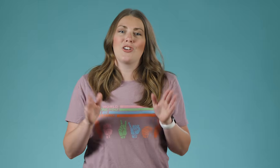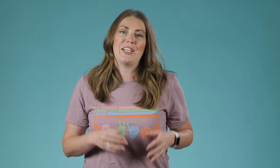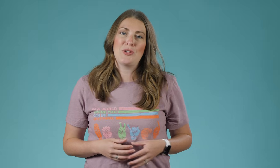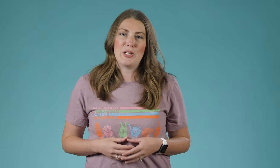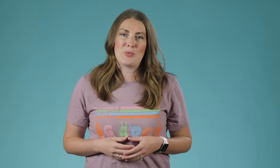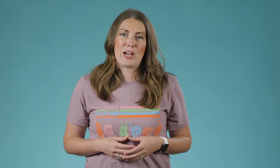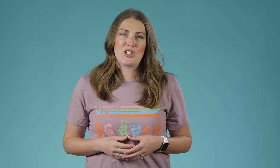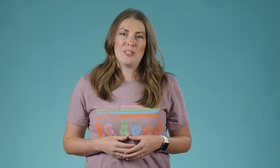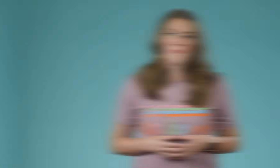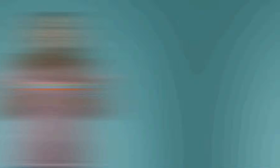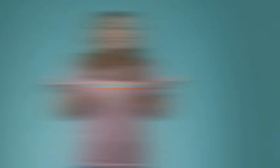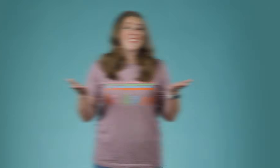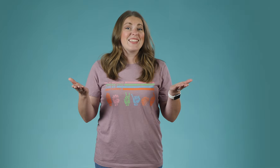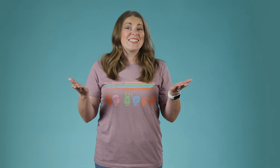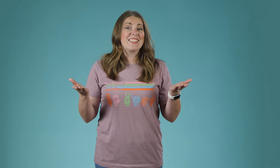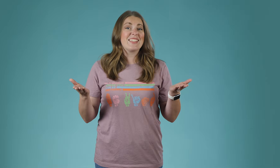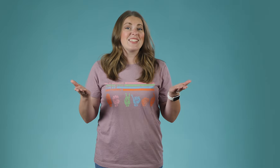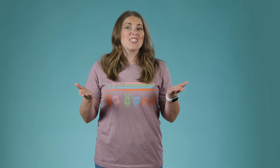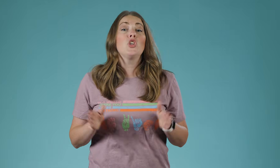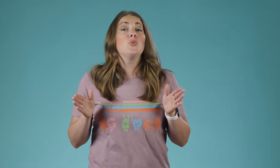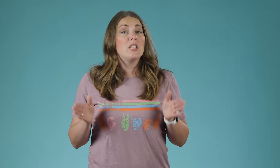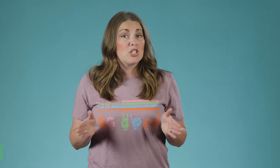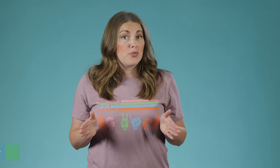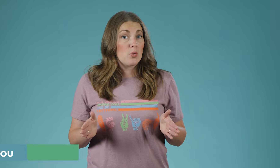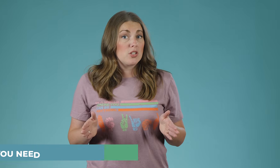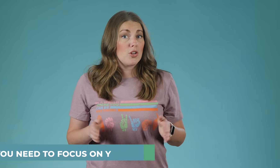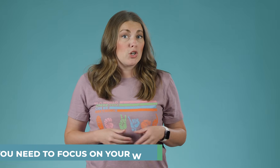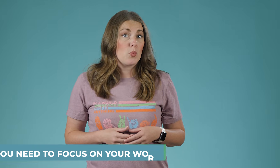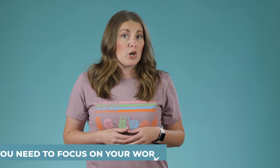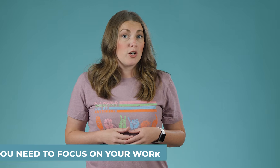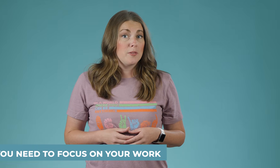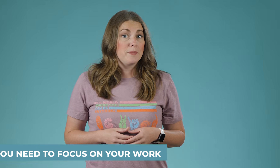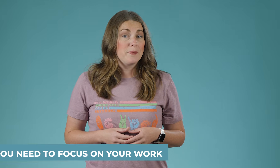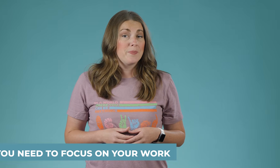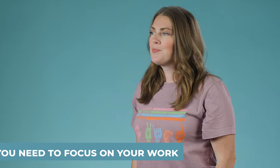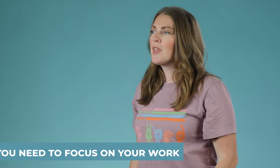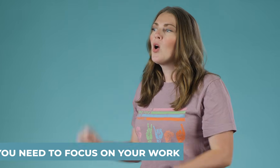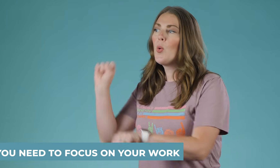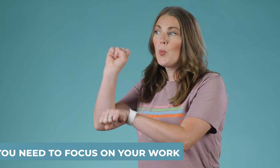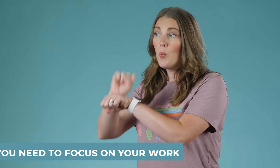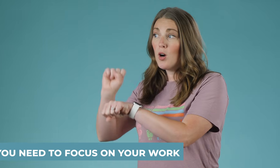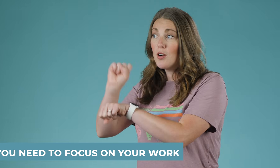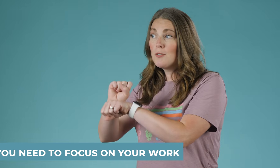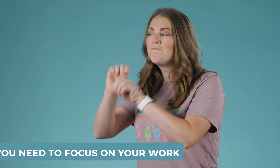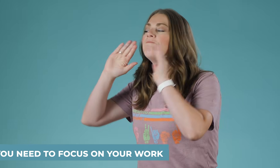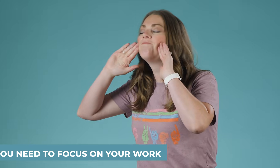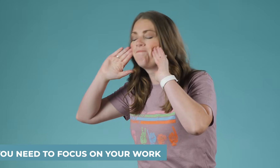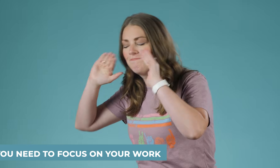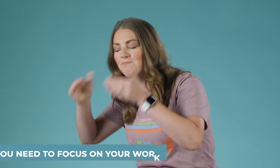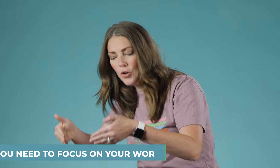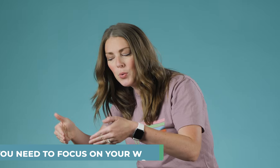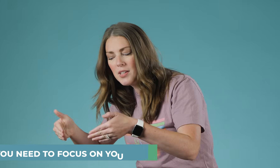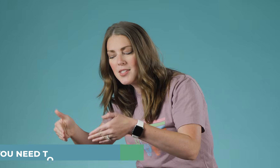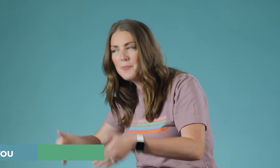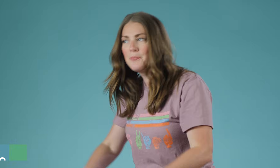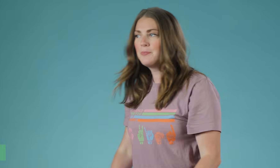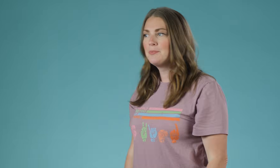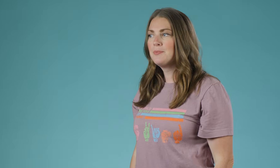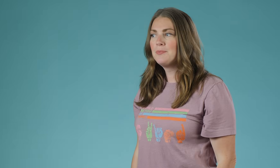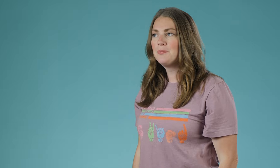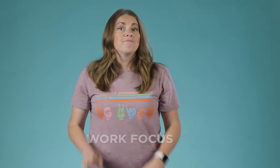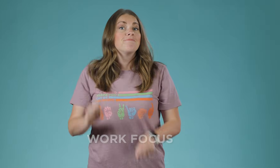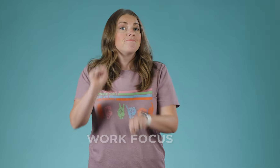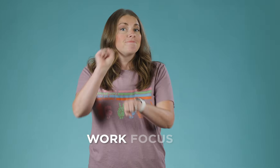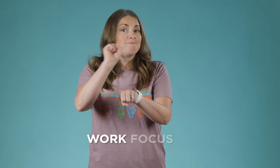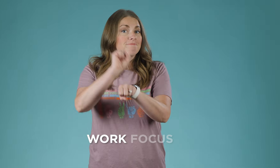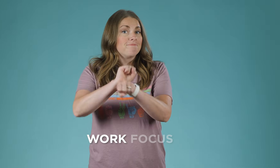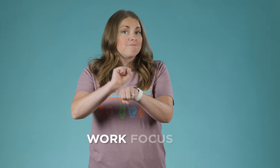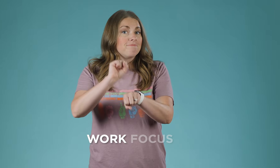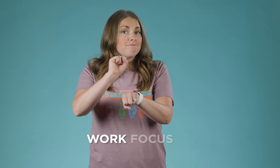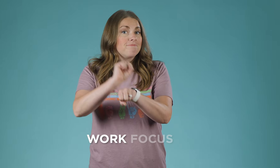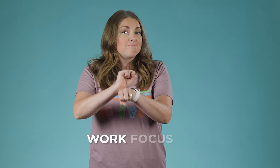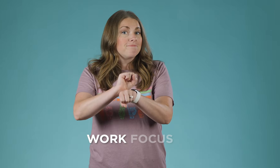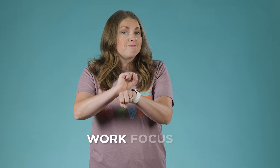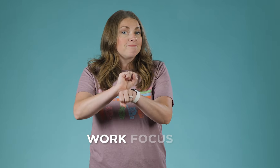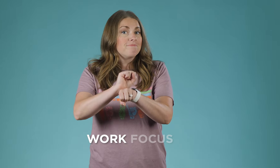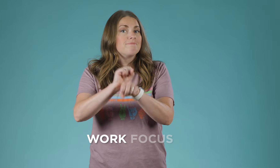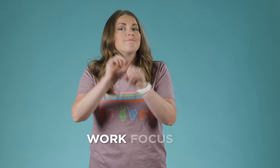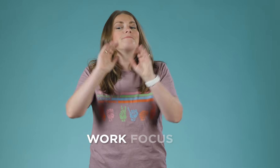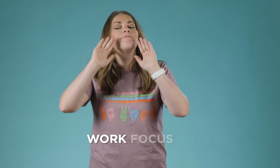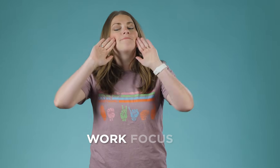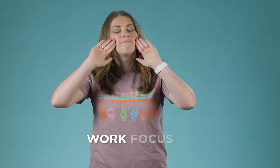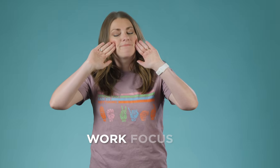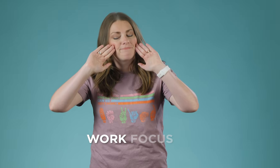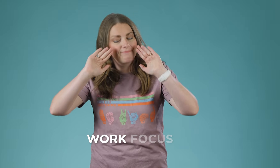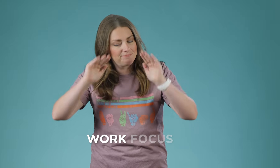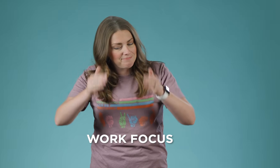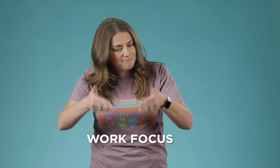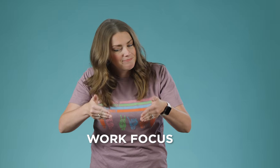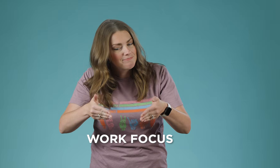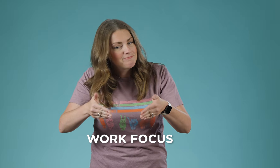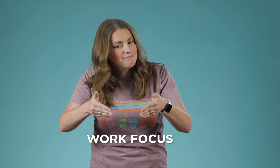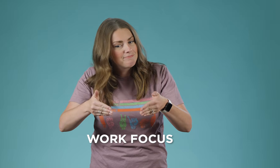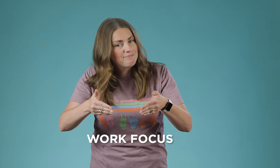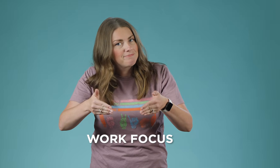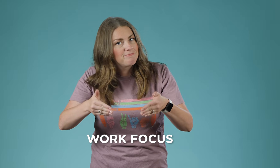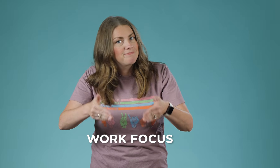needing redirection. Let's take the sentence, you need to focus on your work. Work focus.